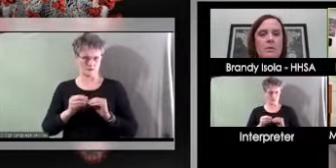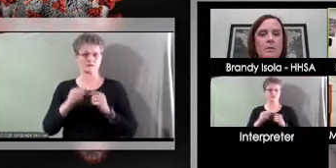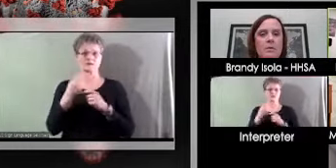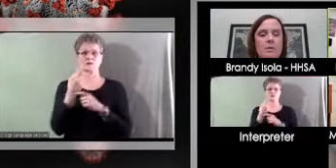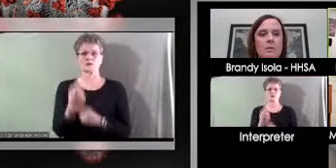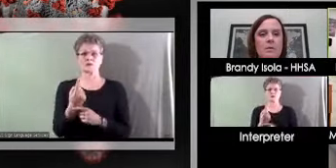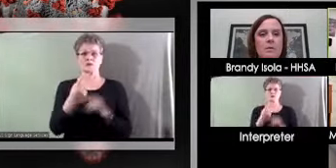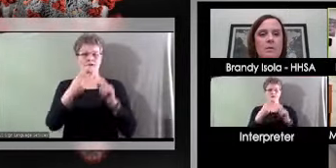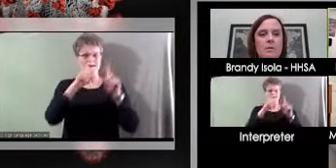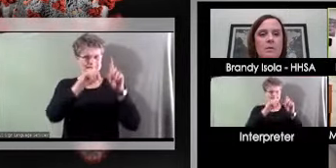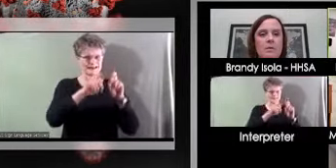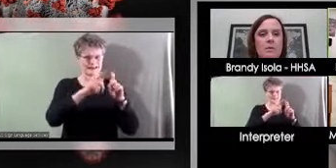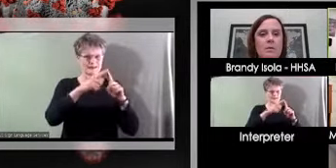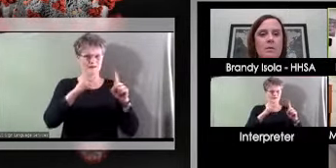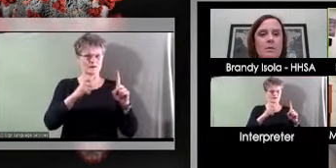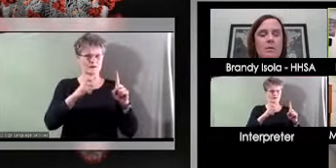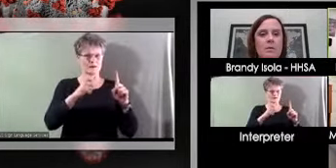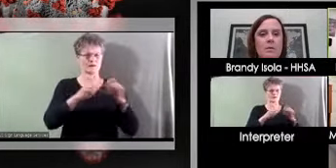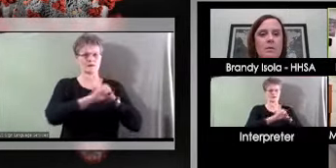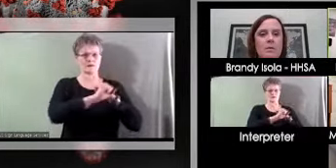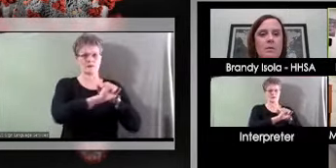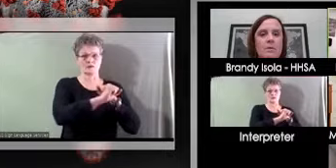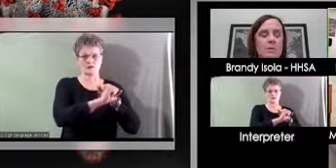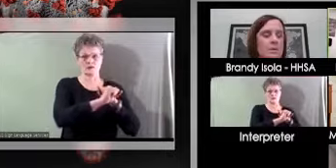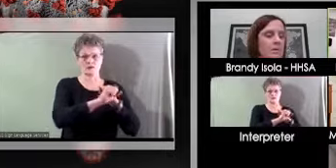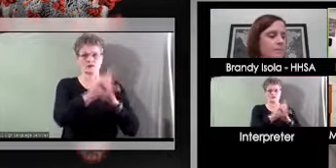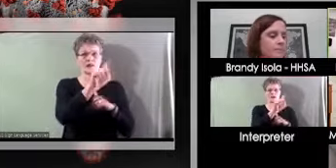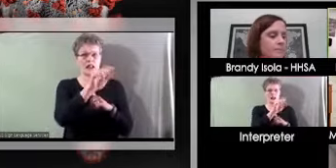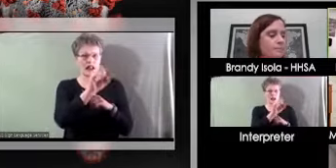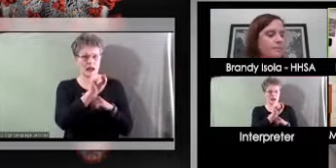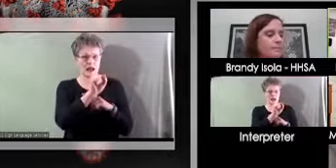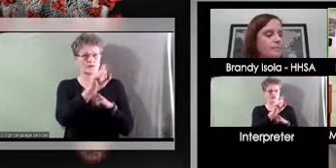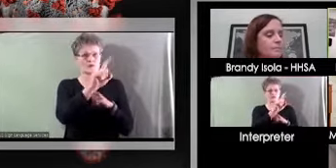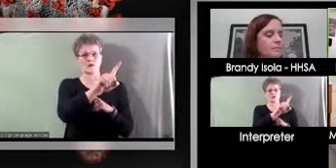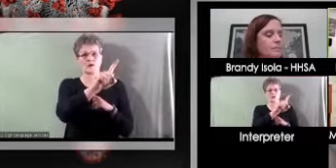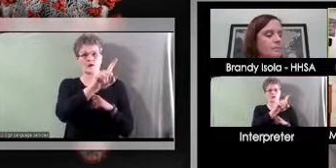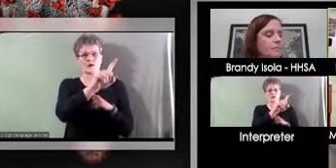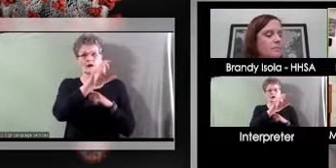So we have a total of 189 negative tests in Shasta County,